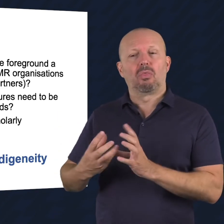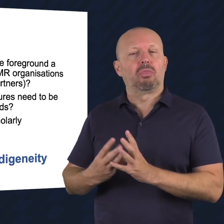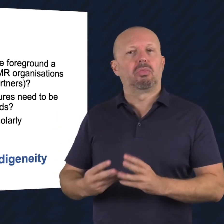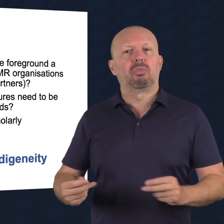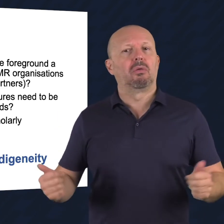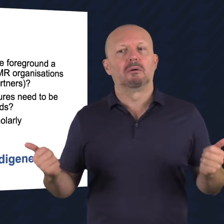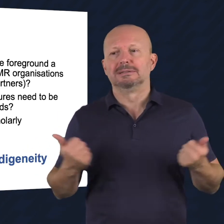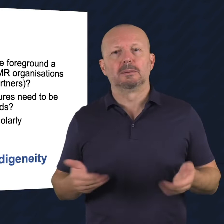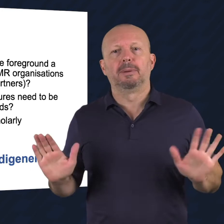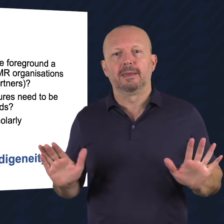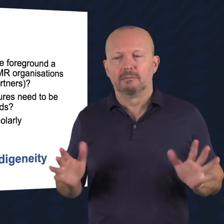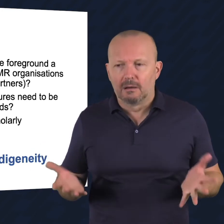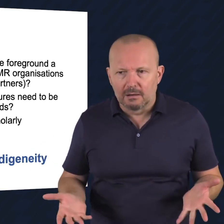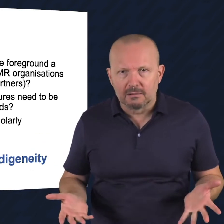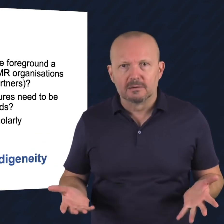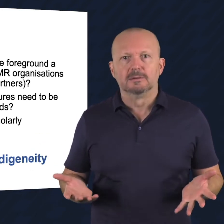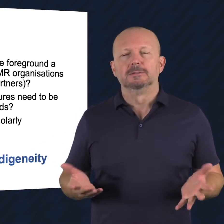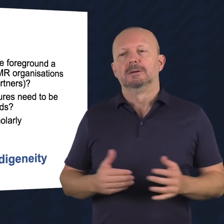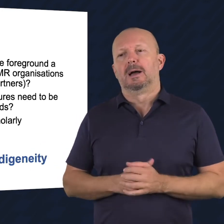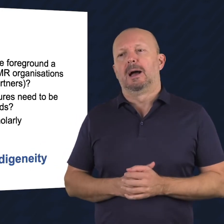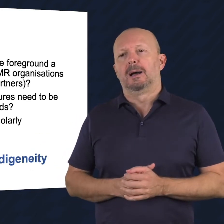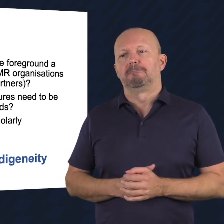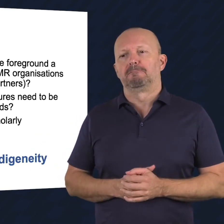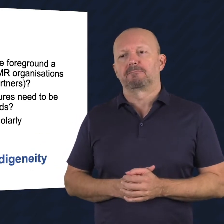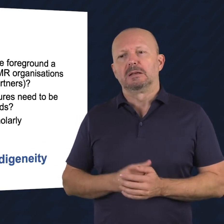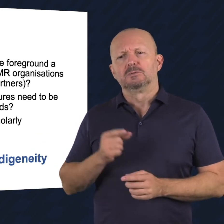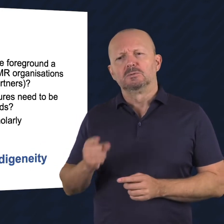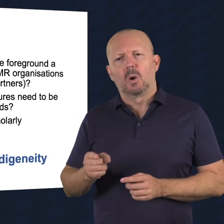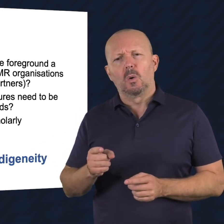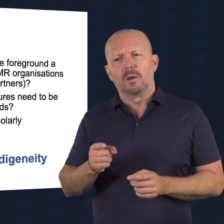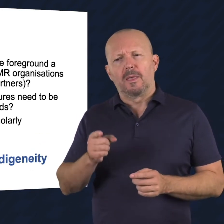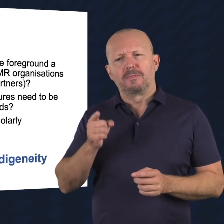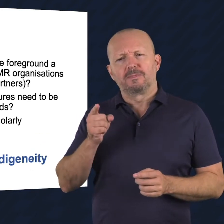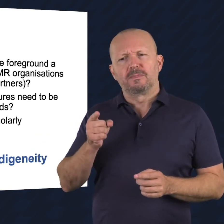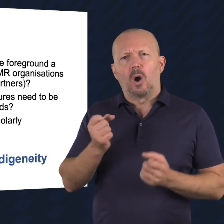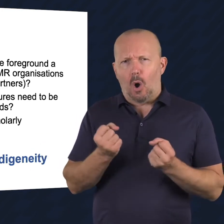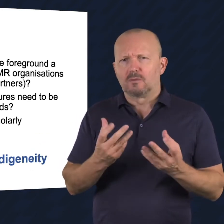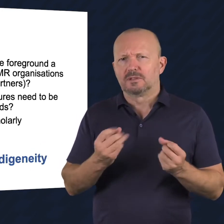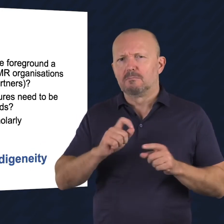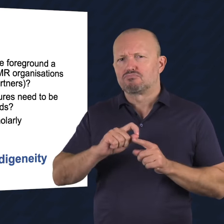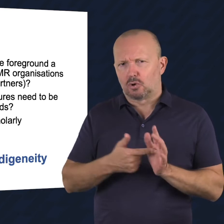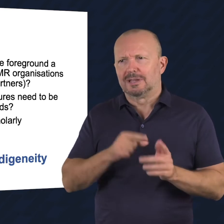then fade away into the dark archive. Not 'that' dark archive, but the one of deep